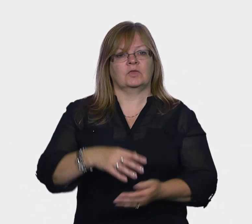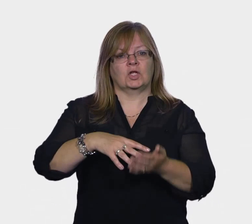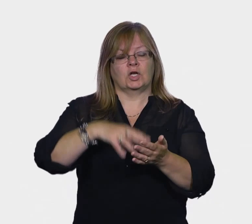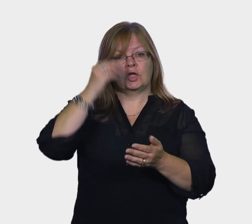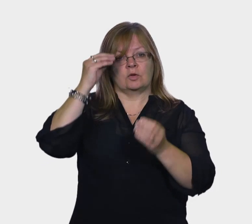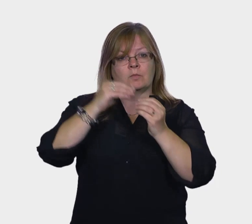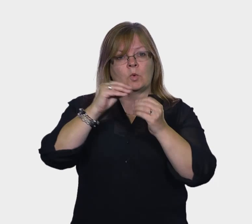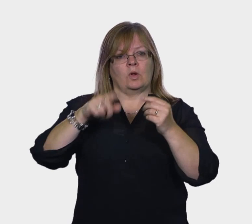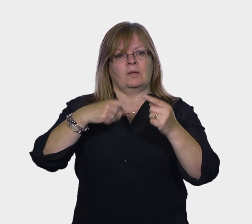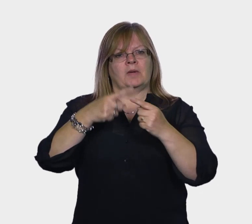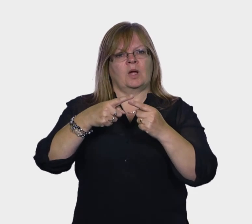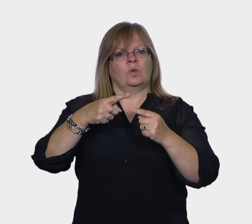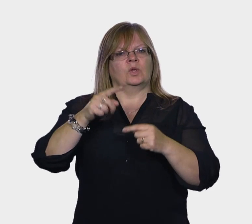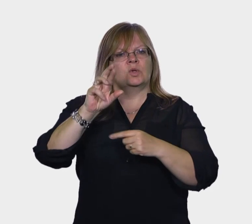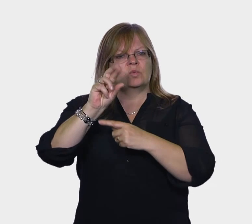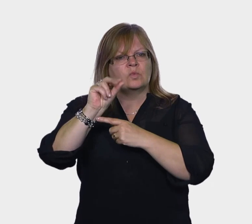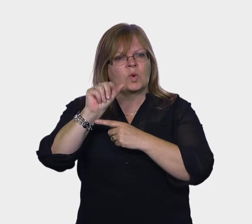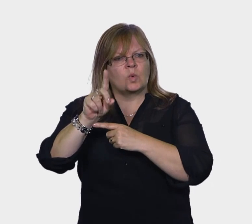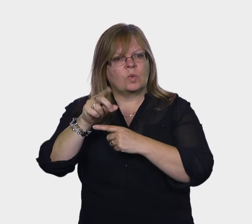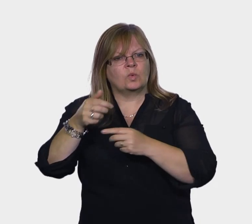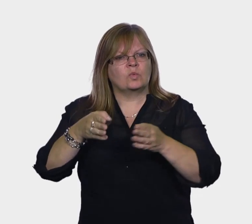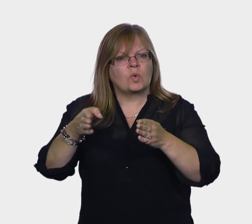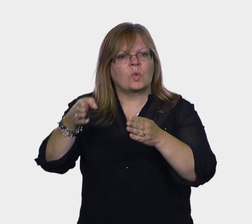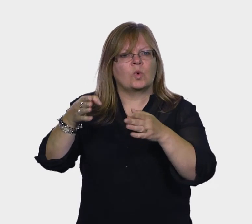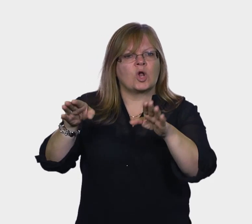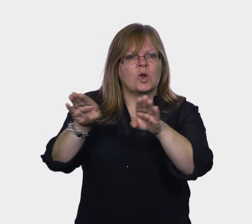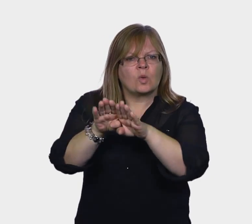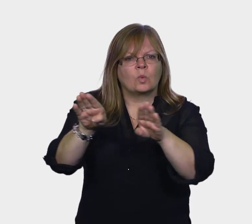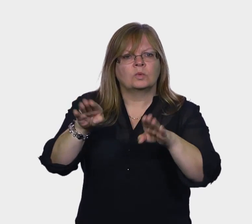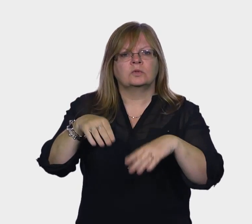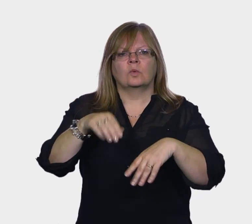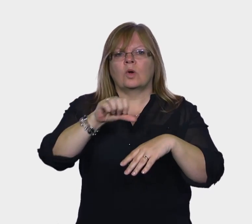Learn more about the road closures